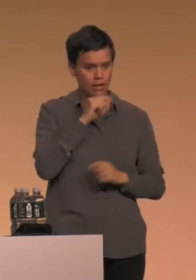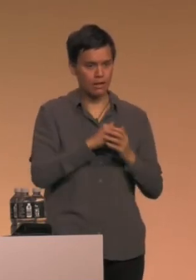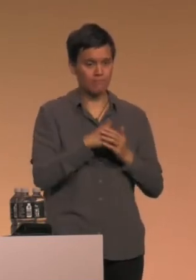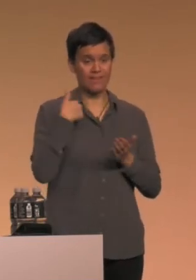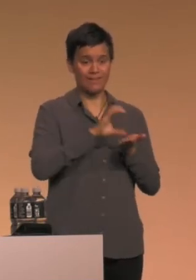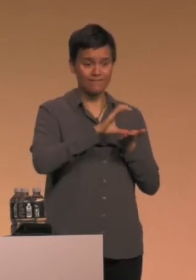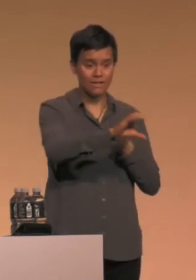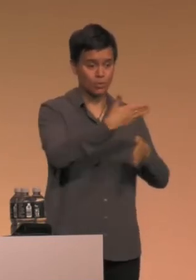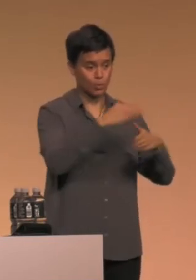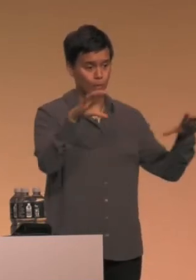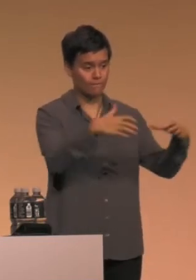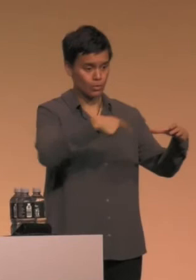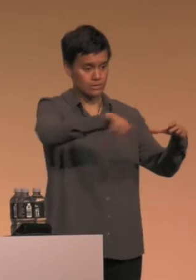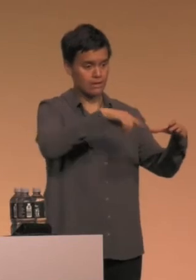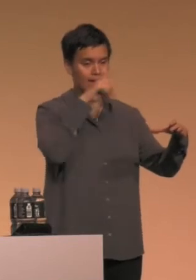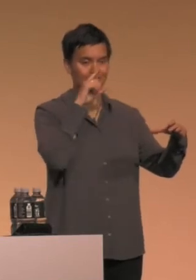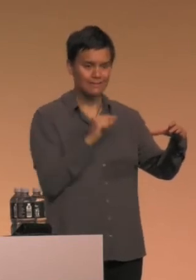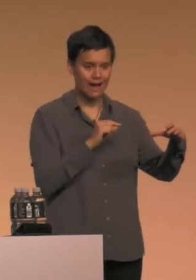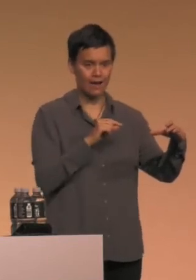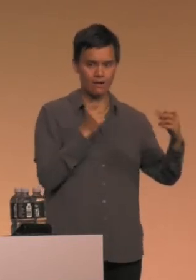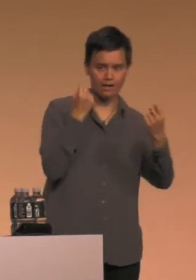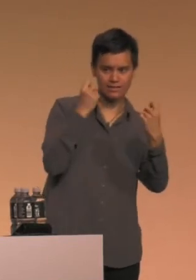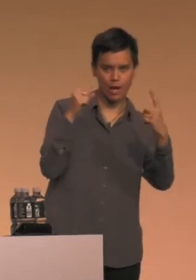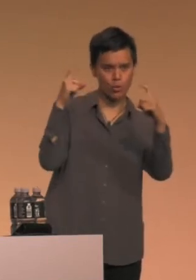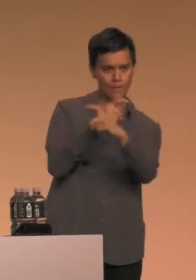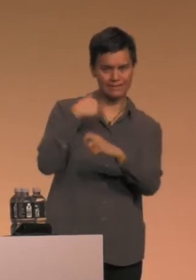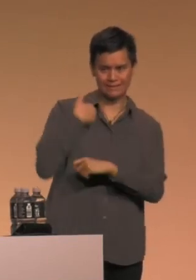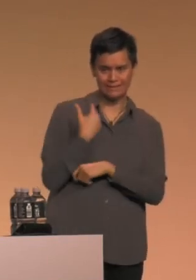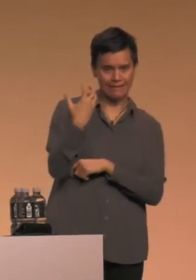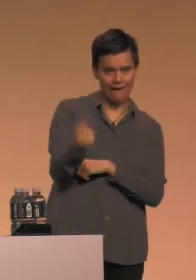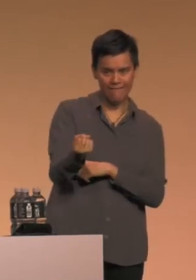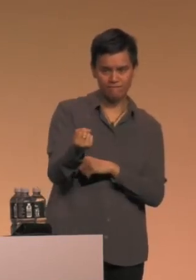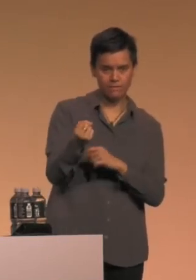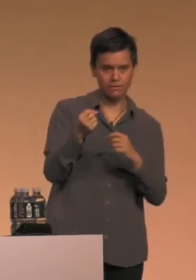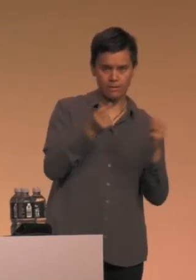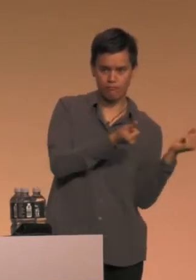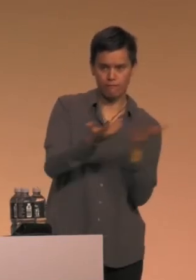respond to the complex needs for patients, for people's well-being in areas that include addiction,